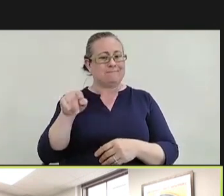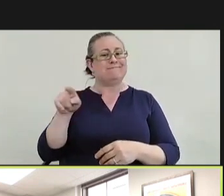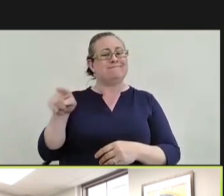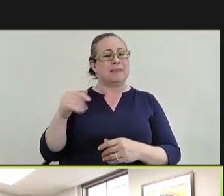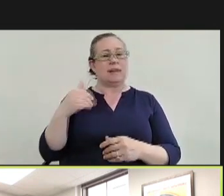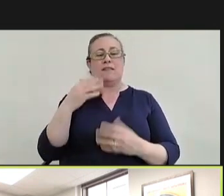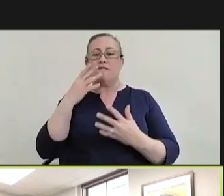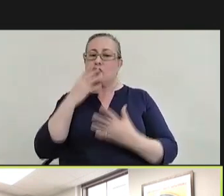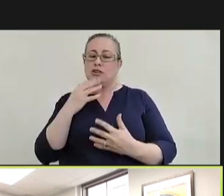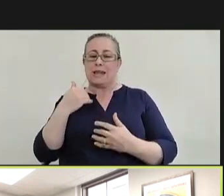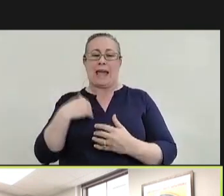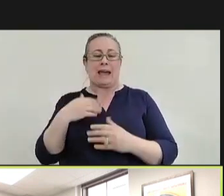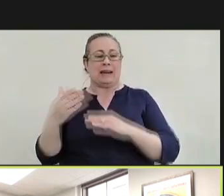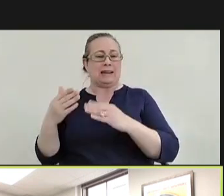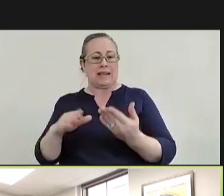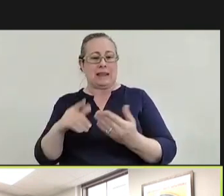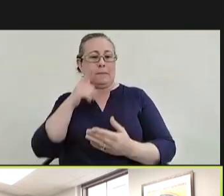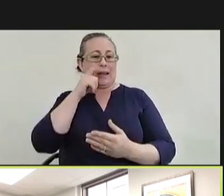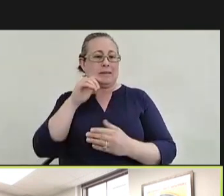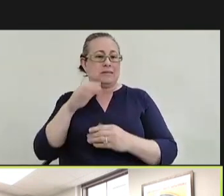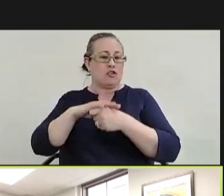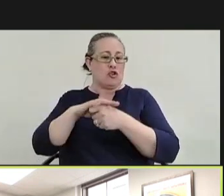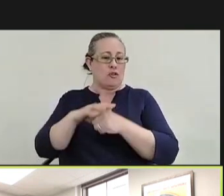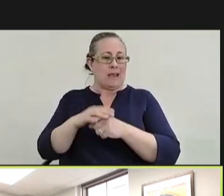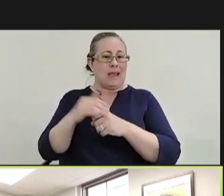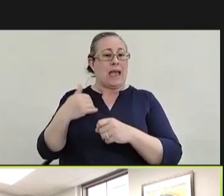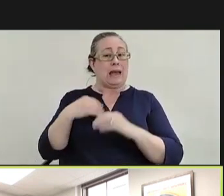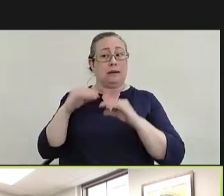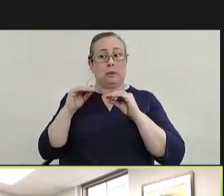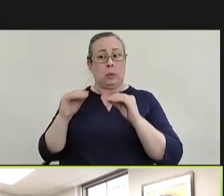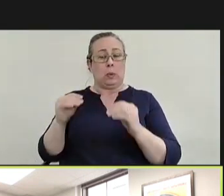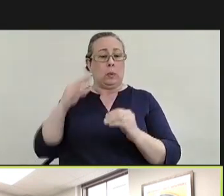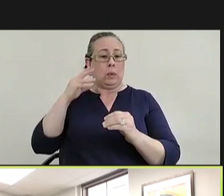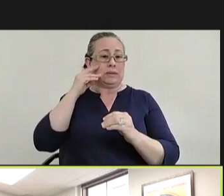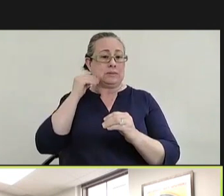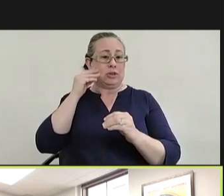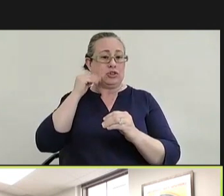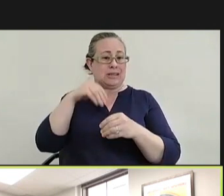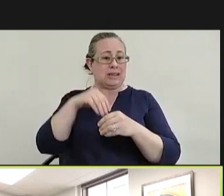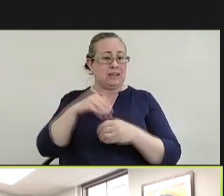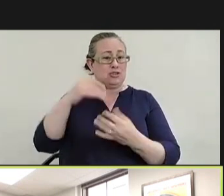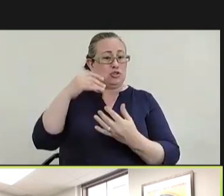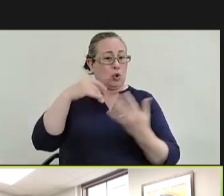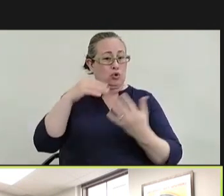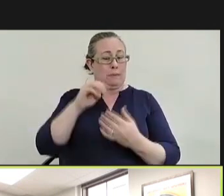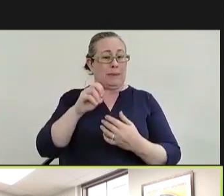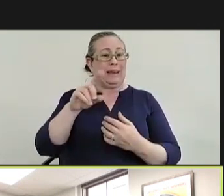his family due to COVID and had no experience and social media and just started recording videos and